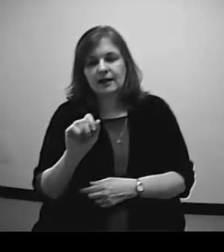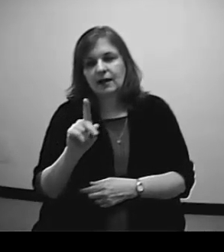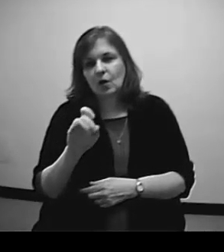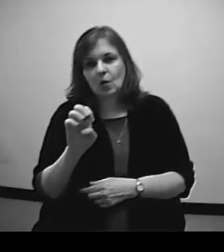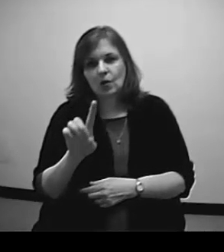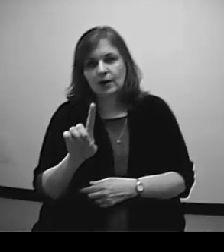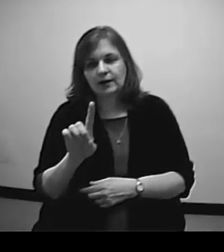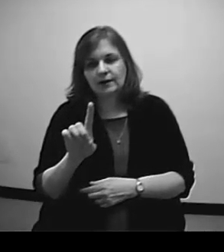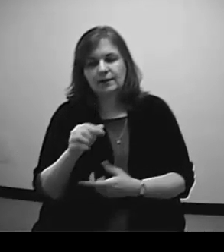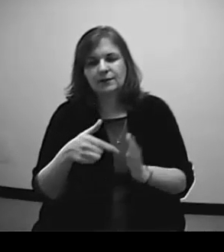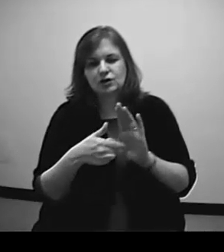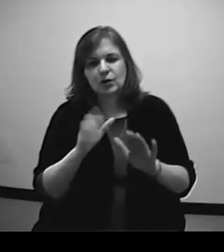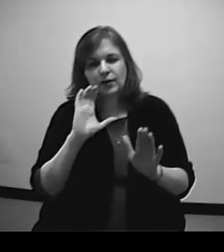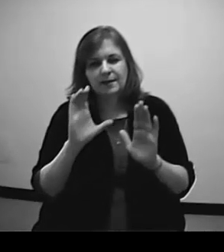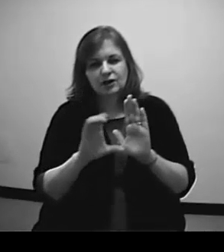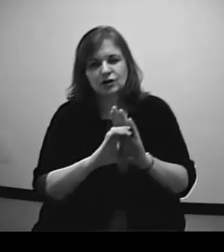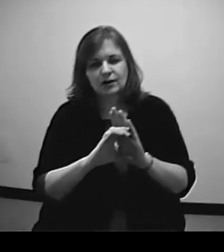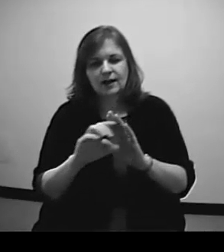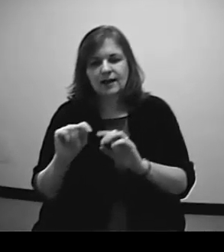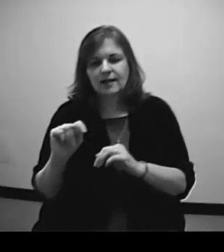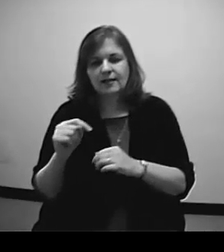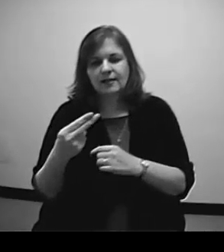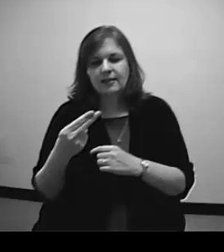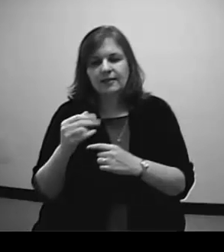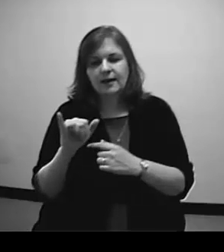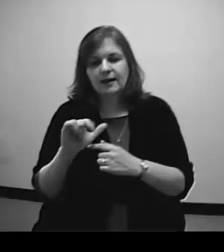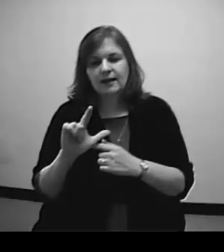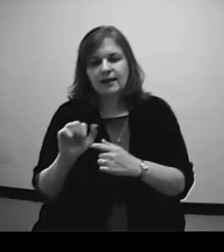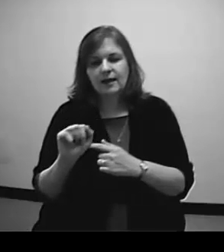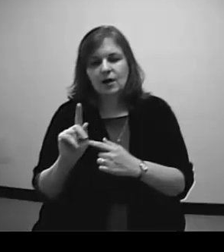The thylakoids